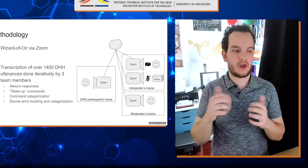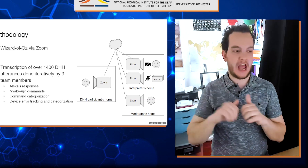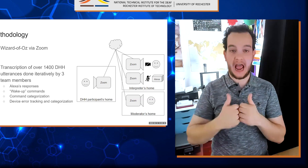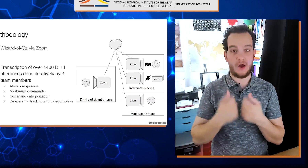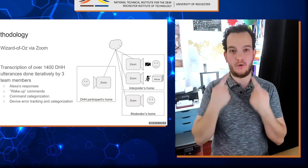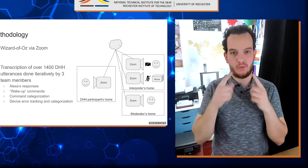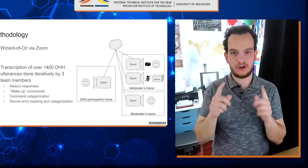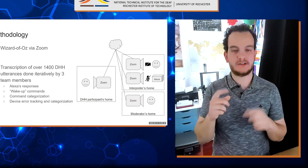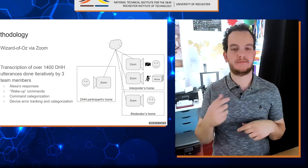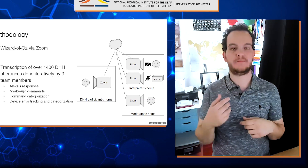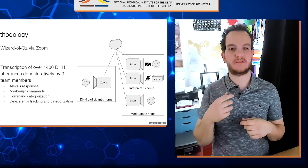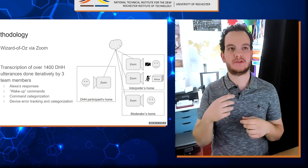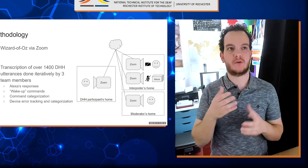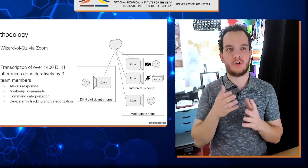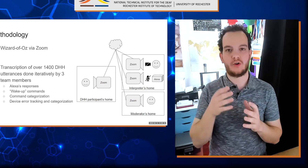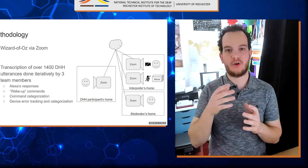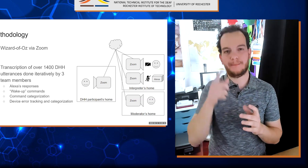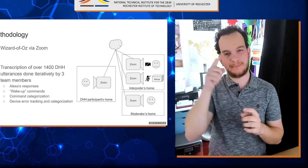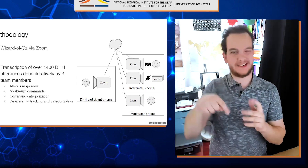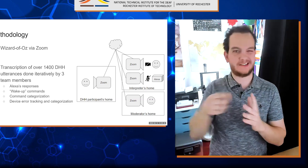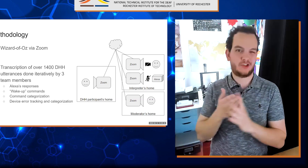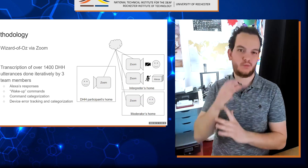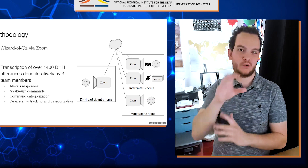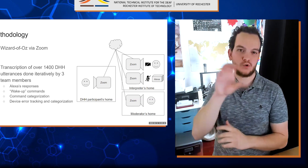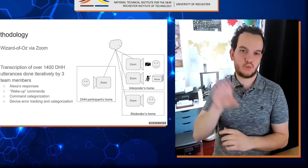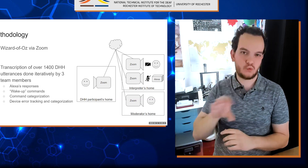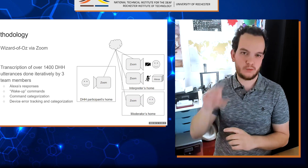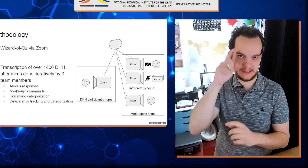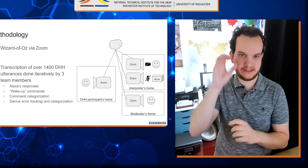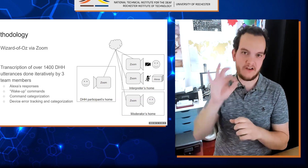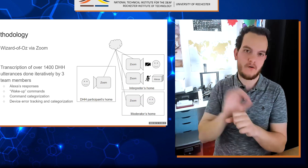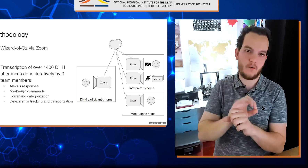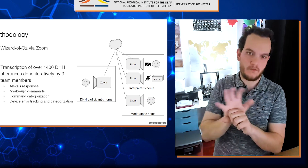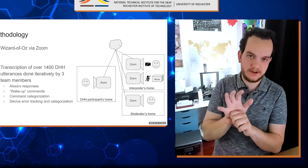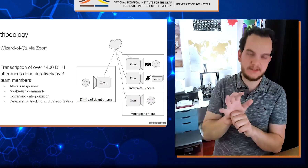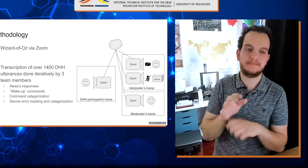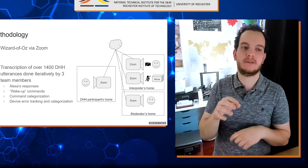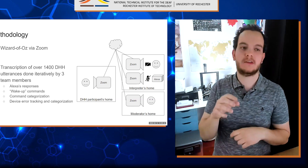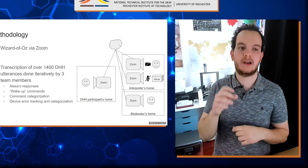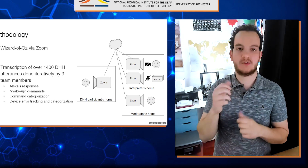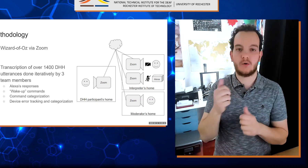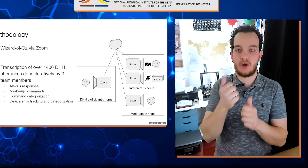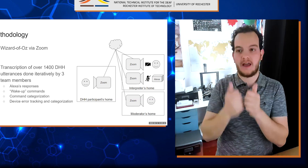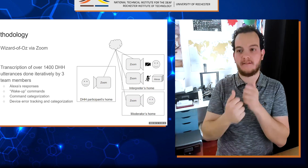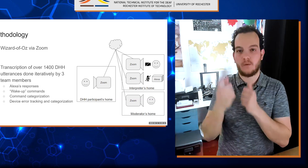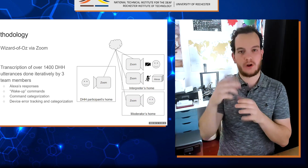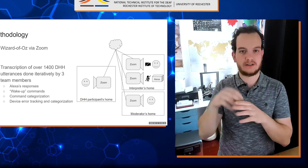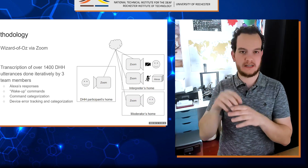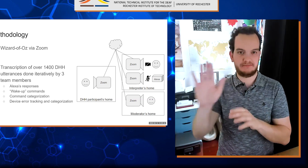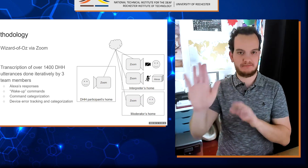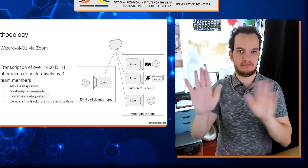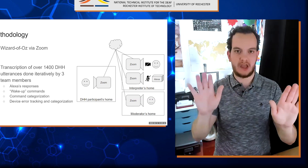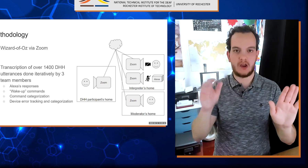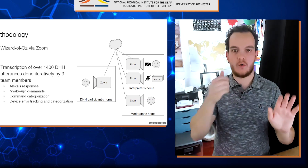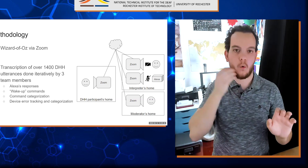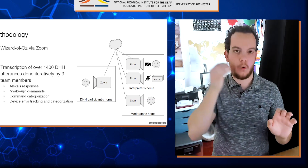and understood the sign language, but it doesn't really. So because of Covid-19, we used Zoom,